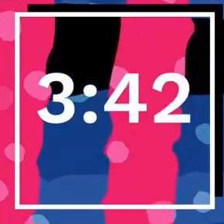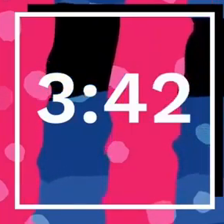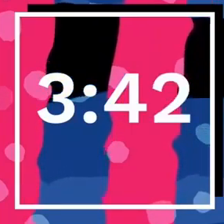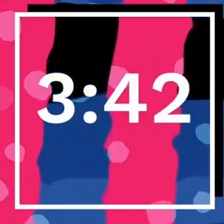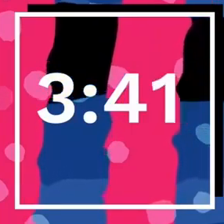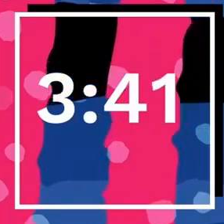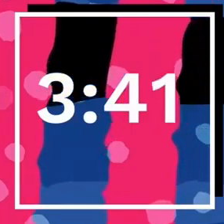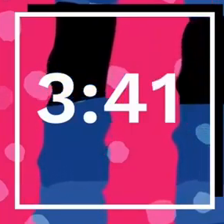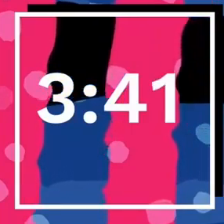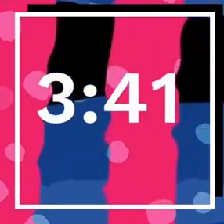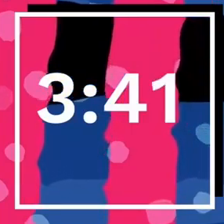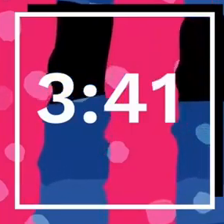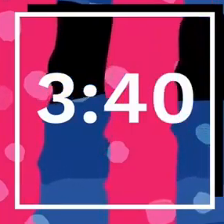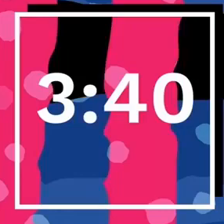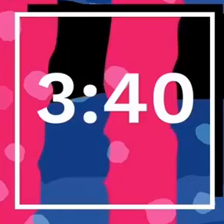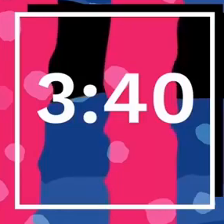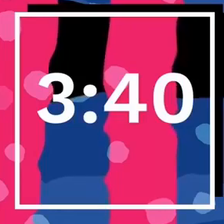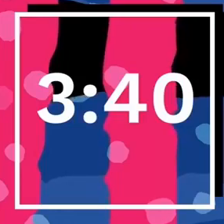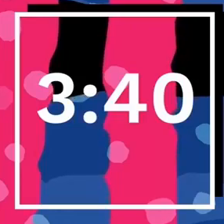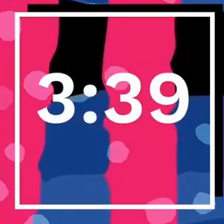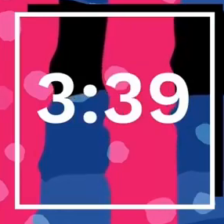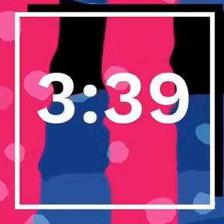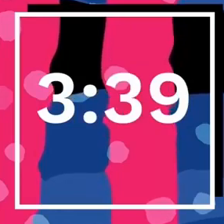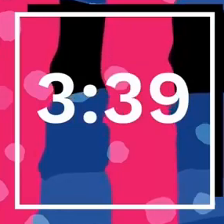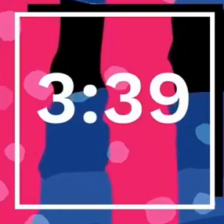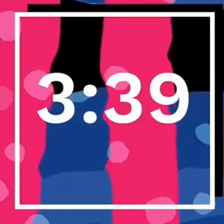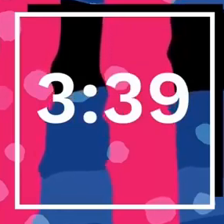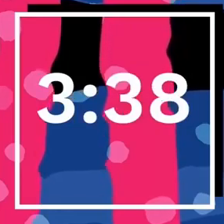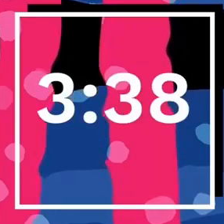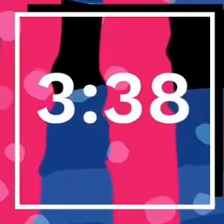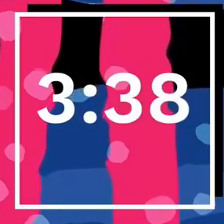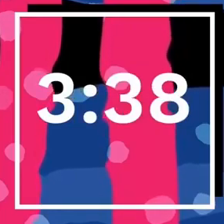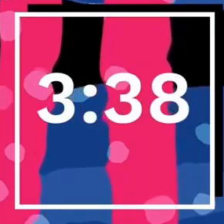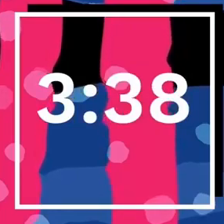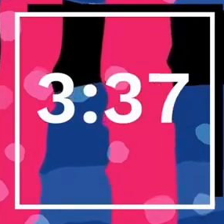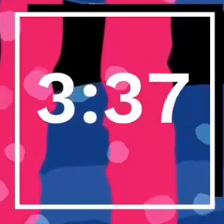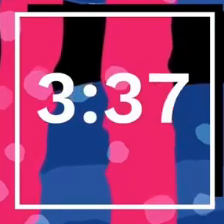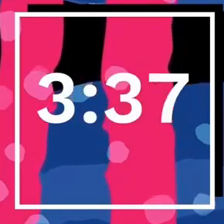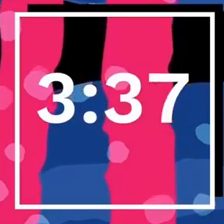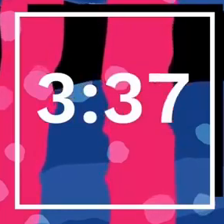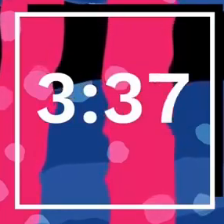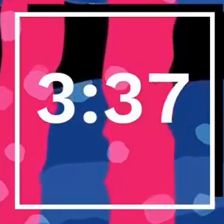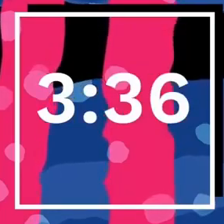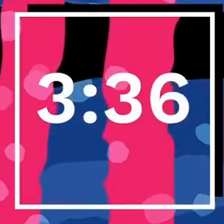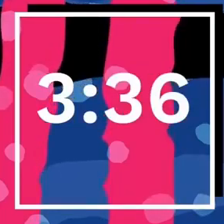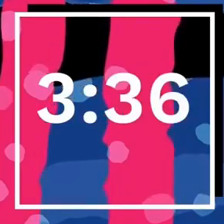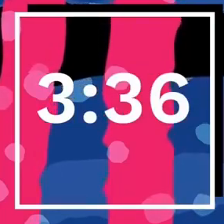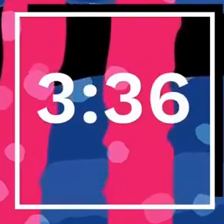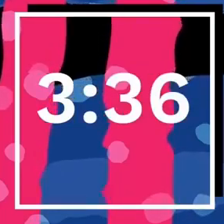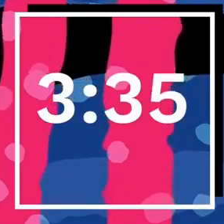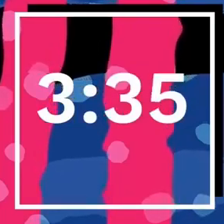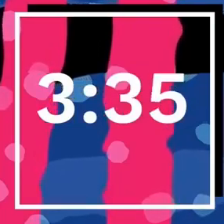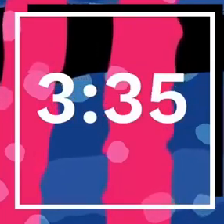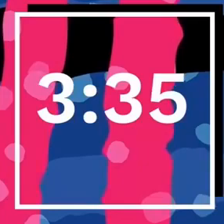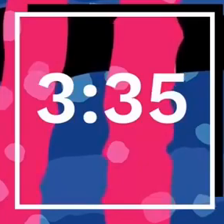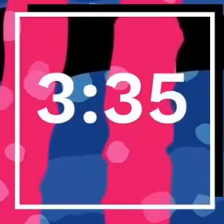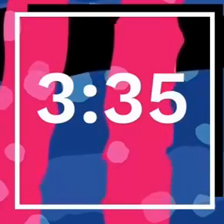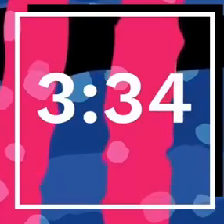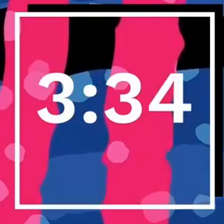THEY ARE TEAMING UP IN JACK DAVIS PARK TO GET THE WORD OUT AND EDUCATE FAMILIES ABOUT THIS HELP.